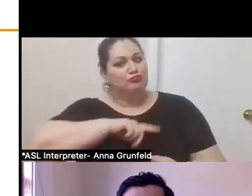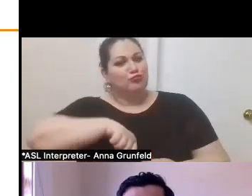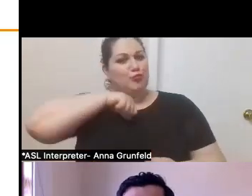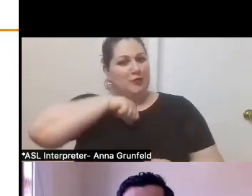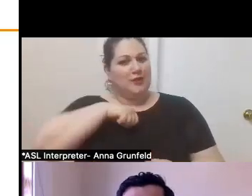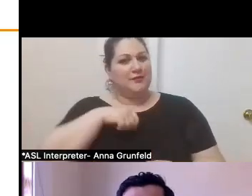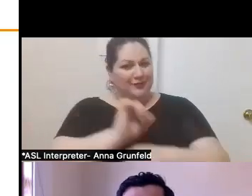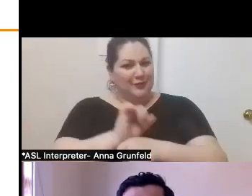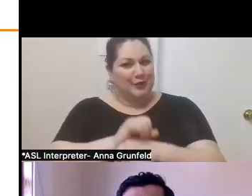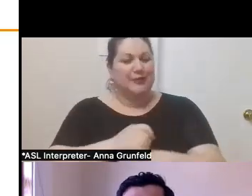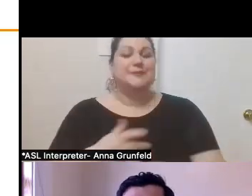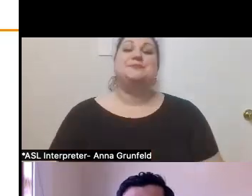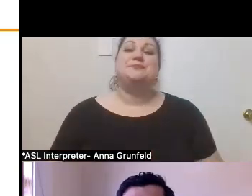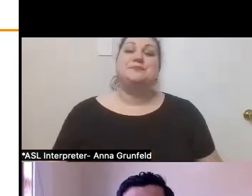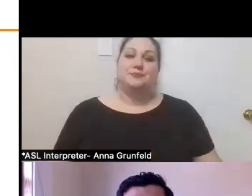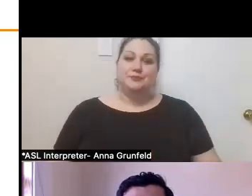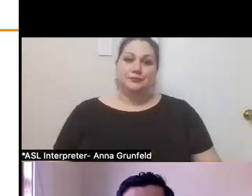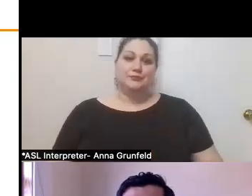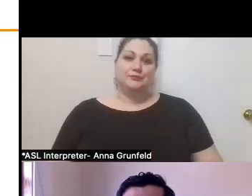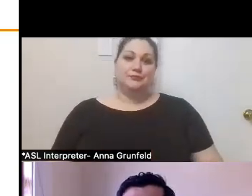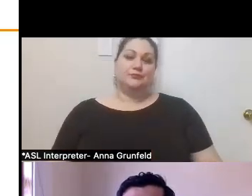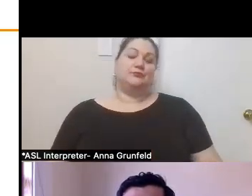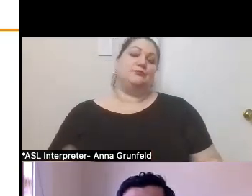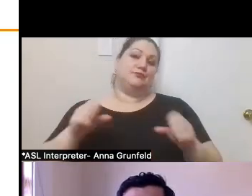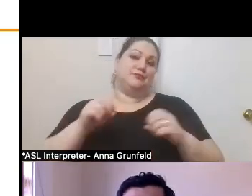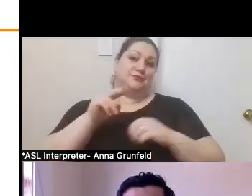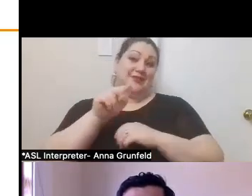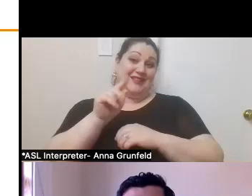So, Natalie gave a nice introduction, I appreciate that.